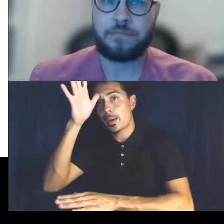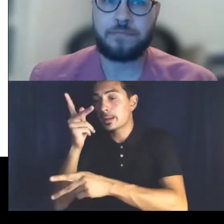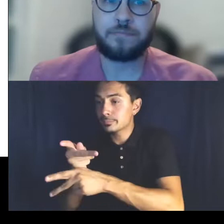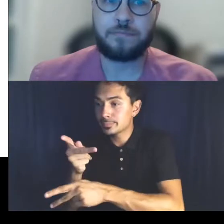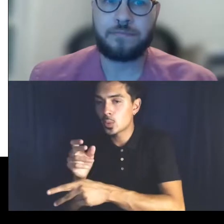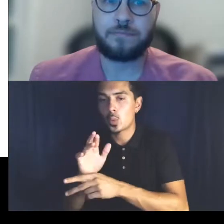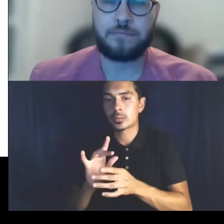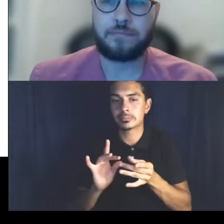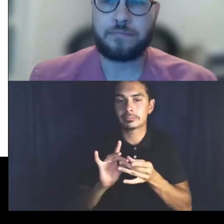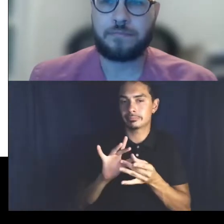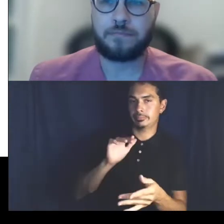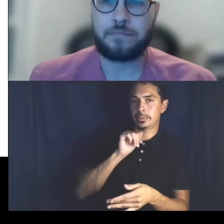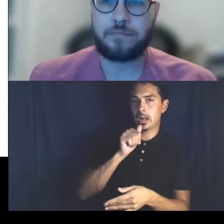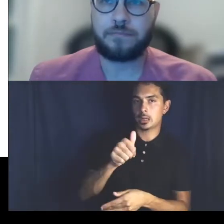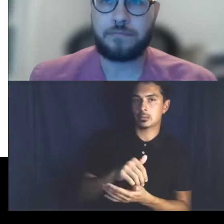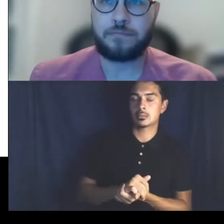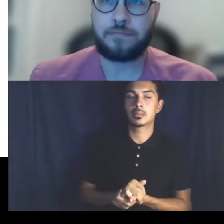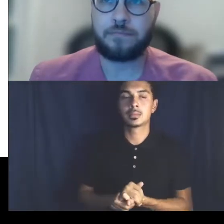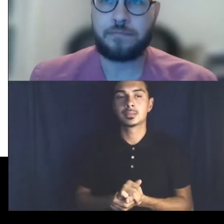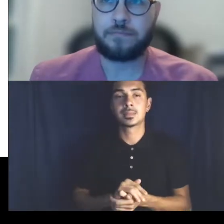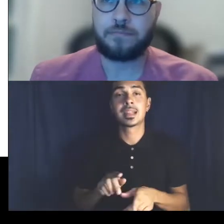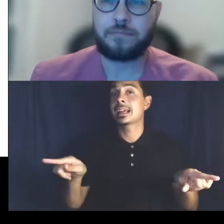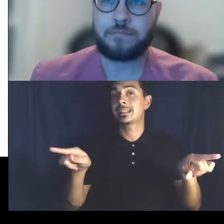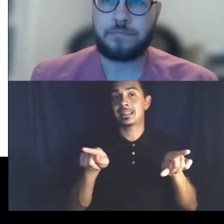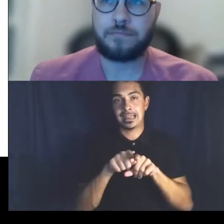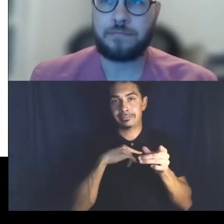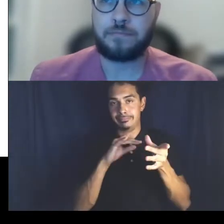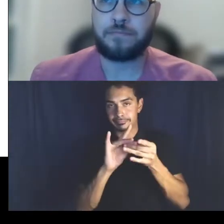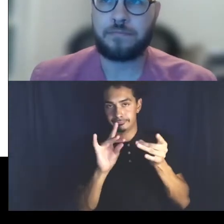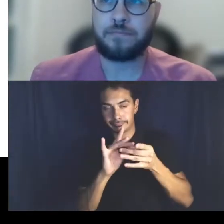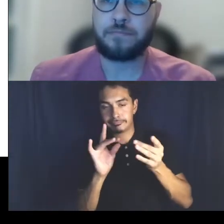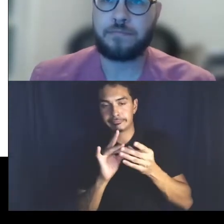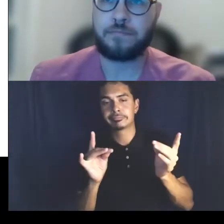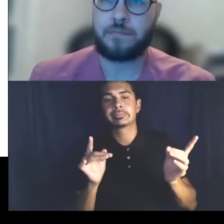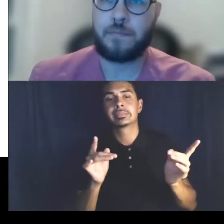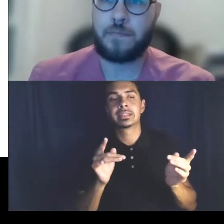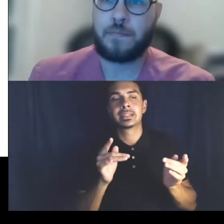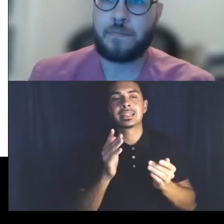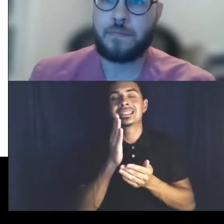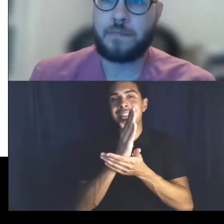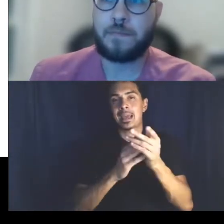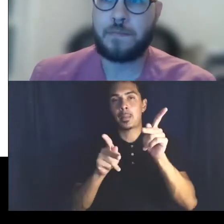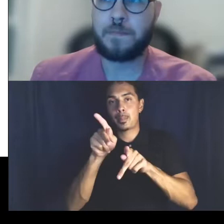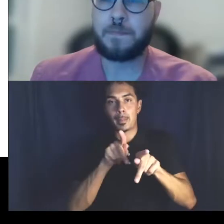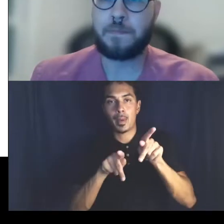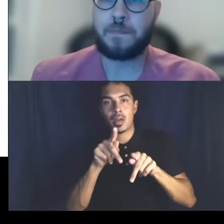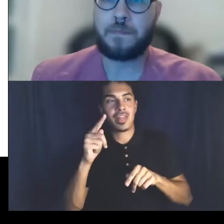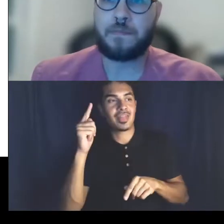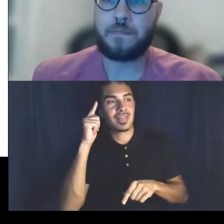It can also, like I said, mention those things that a lot of people think about when they think of reproductive health,